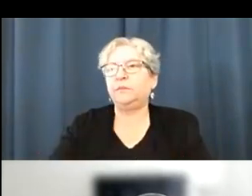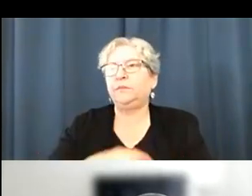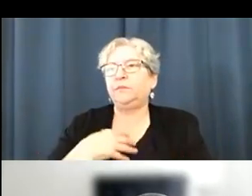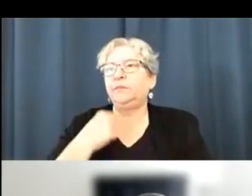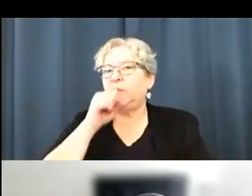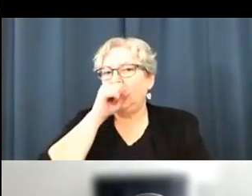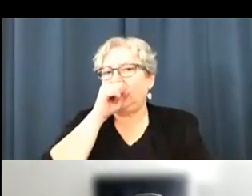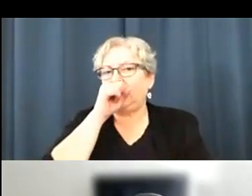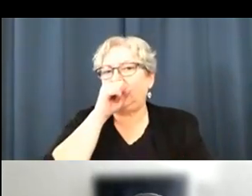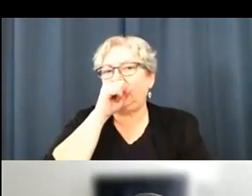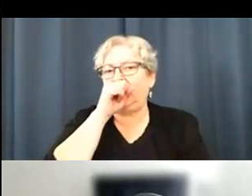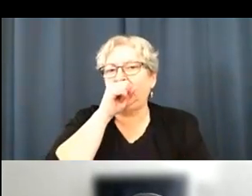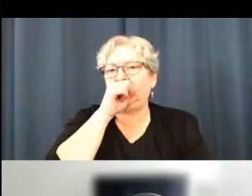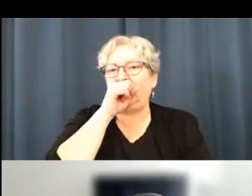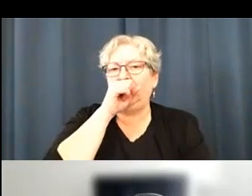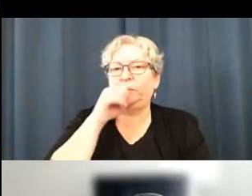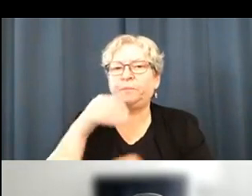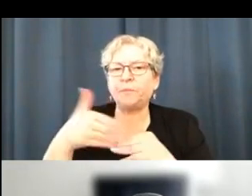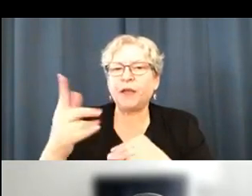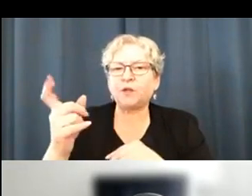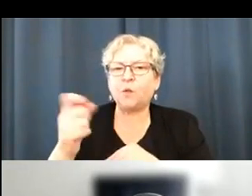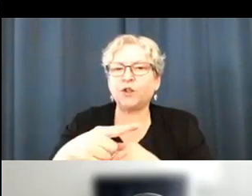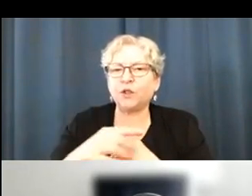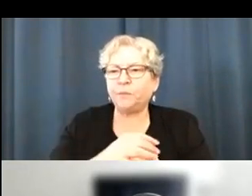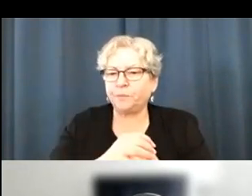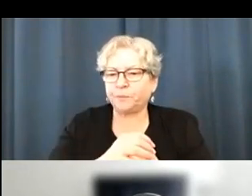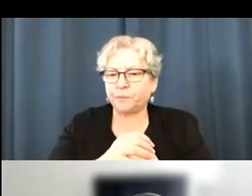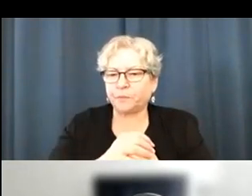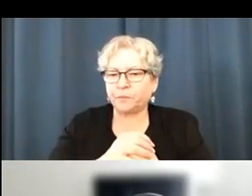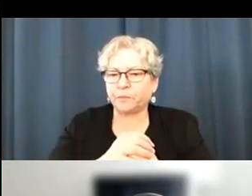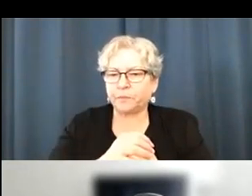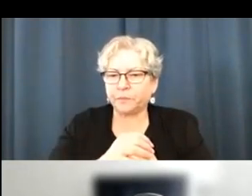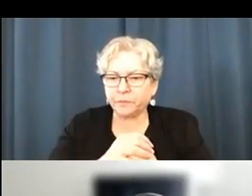The next question here. There are questions coming into the chat,